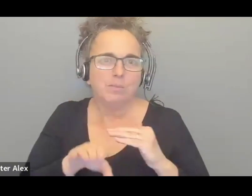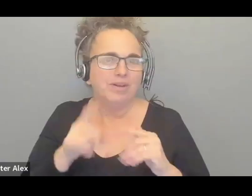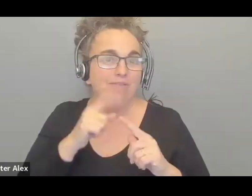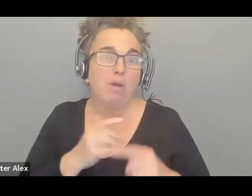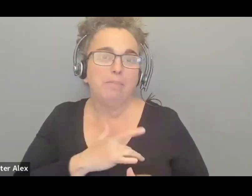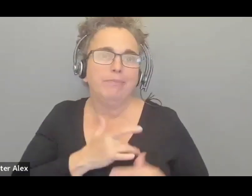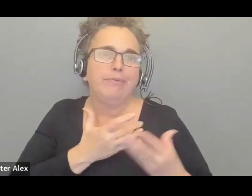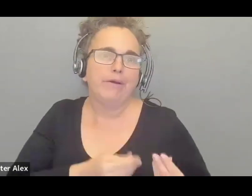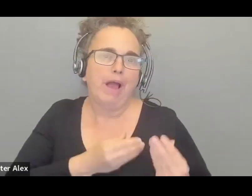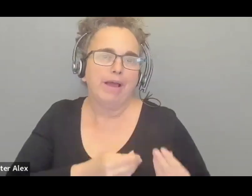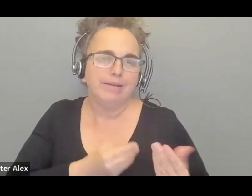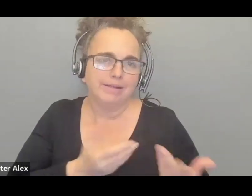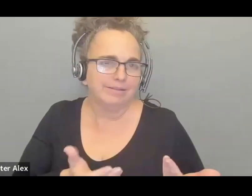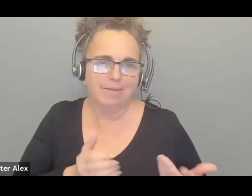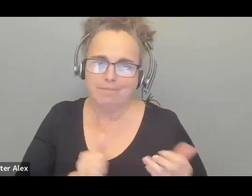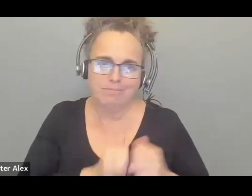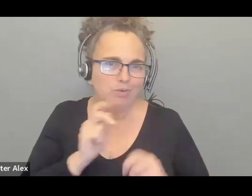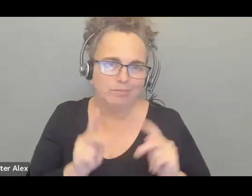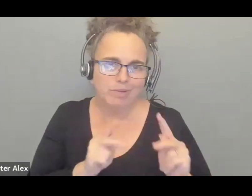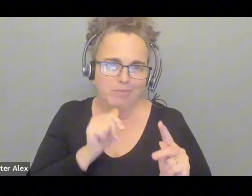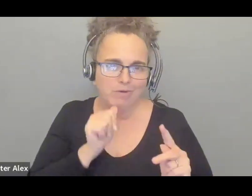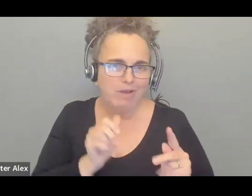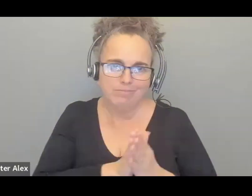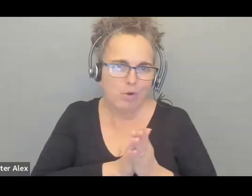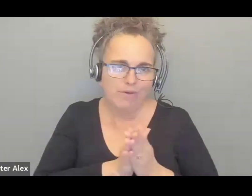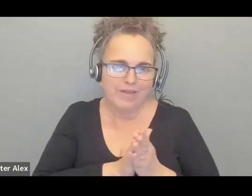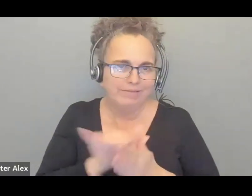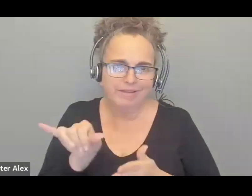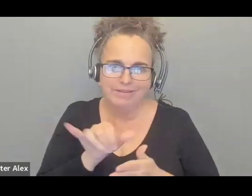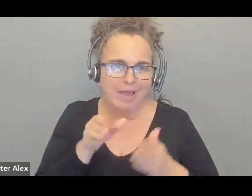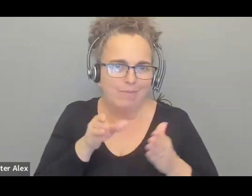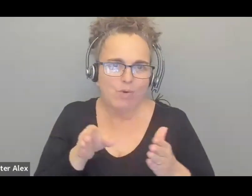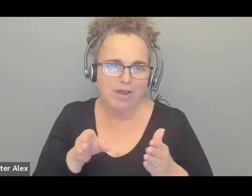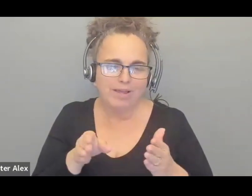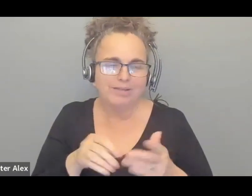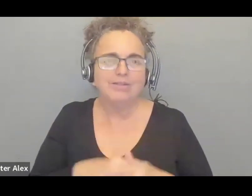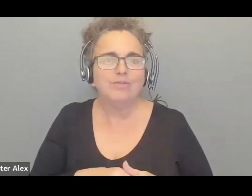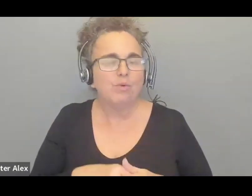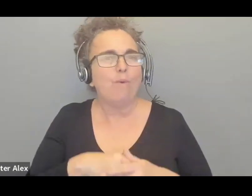But not everyone's motivated the same way. So figure out what's gonna help pull those strings